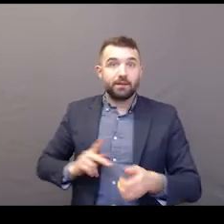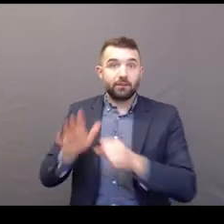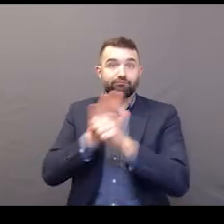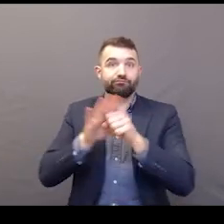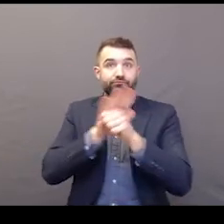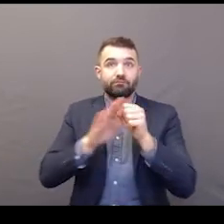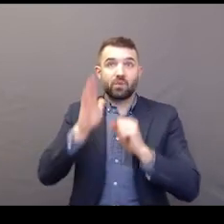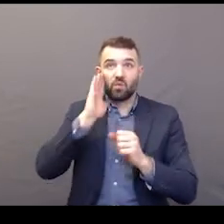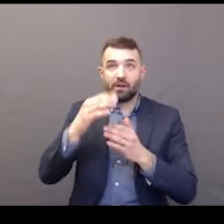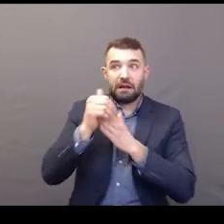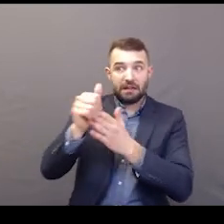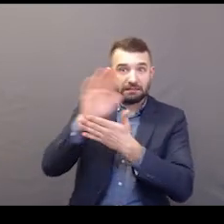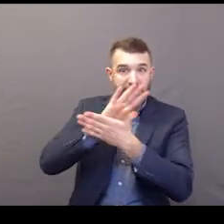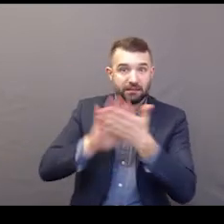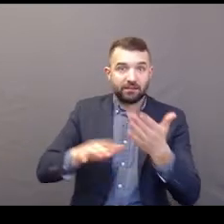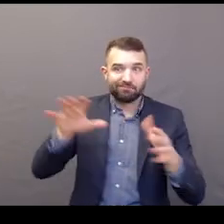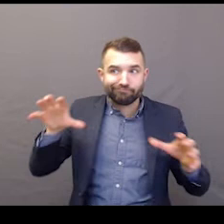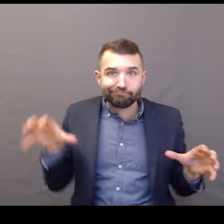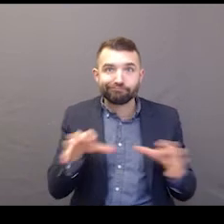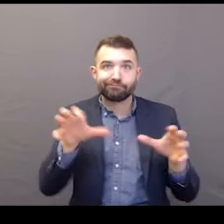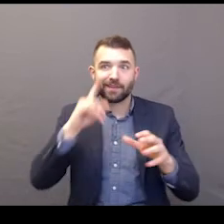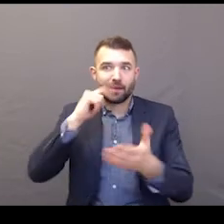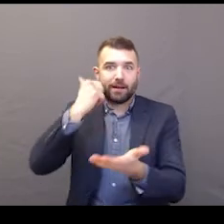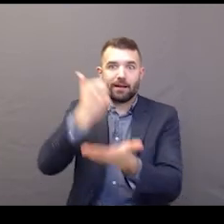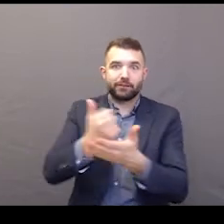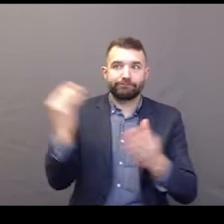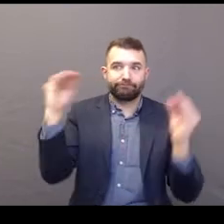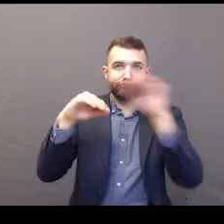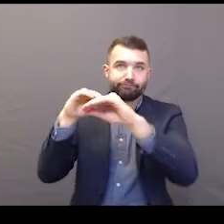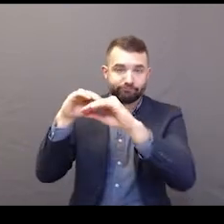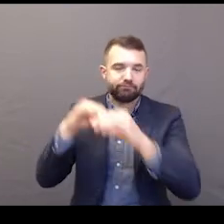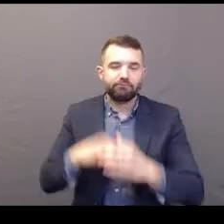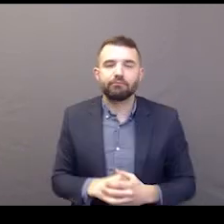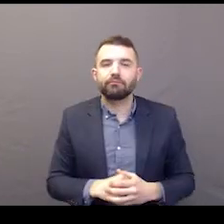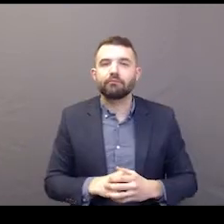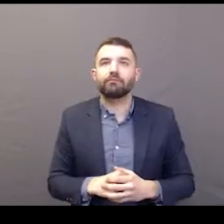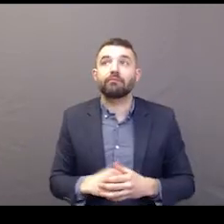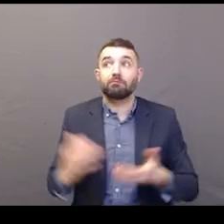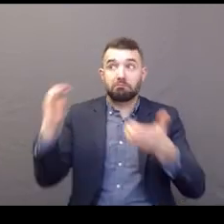at the Kenmore Park-and-Ride lot. King County Metro—in collaboration with the City of Kenmore,